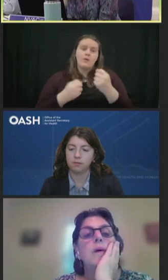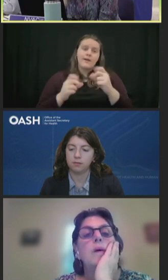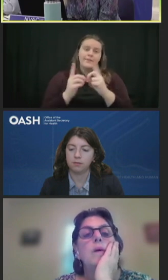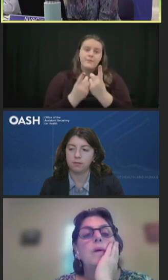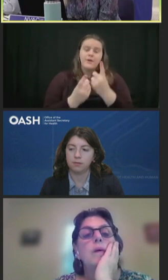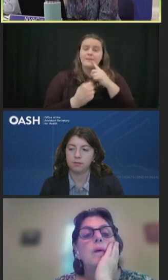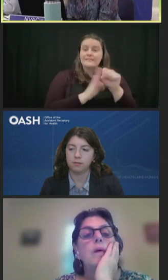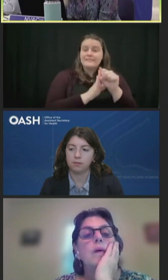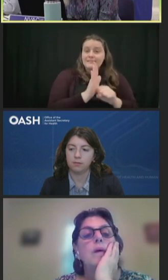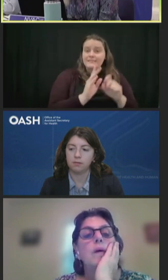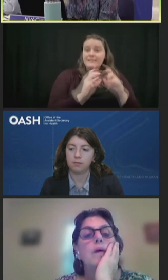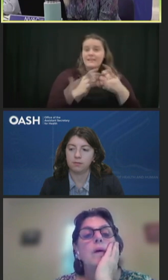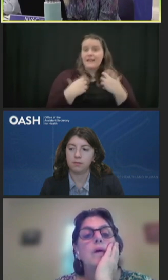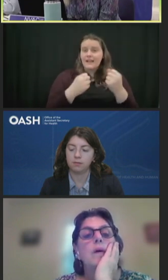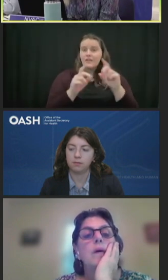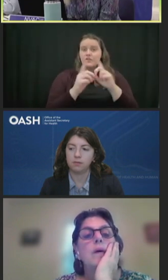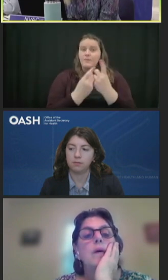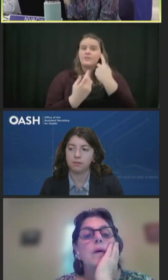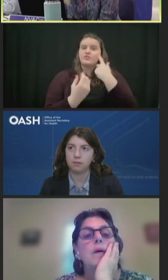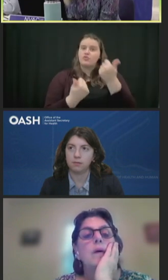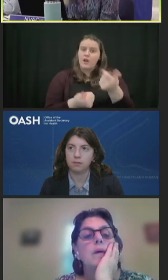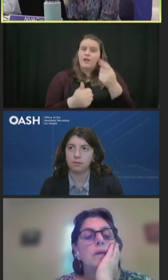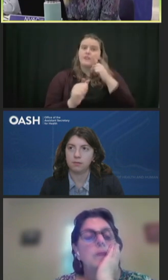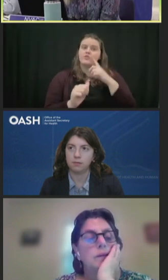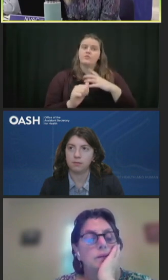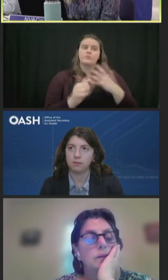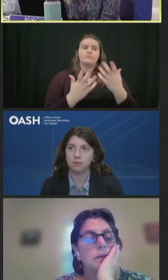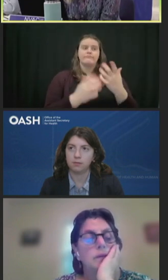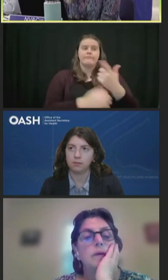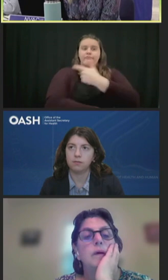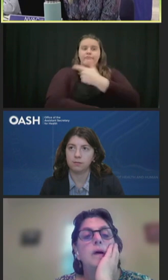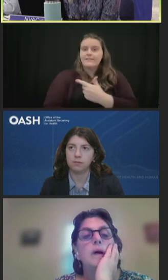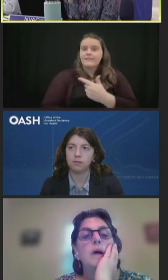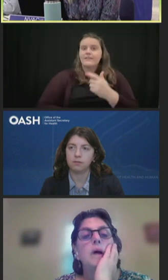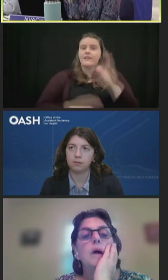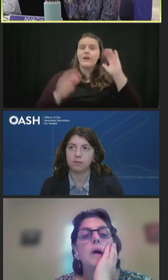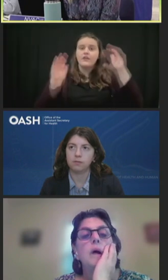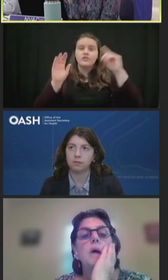uninsured adults, but they just don't have enough money to purchase vaccine.